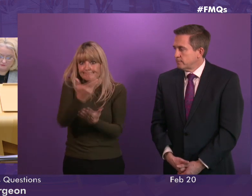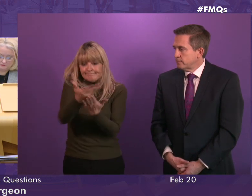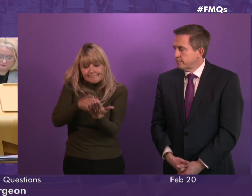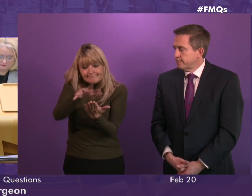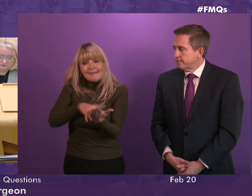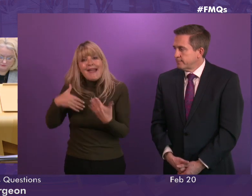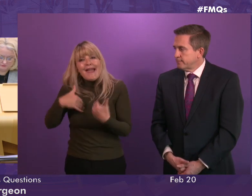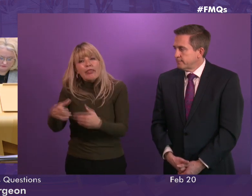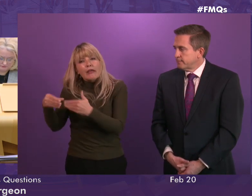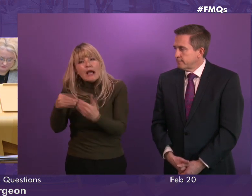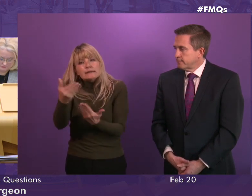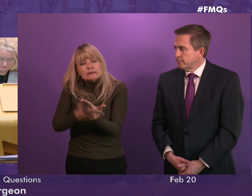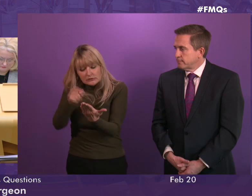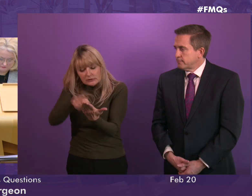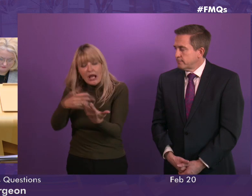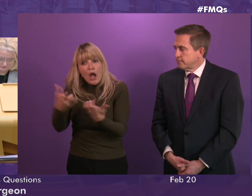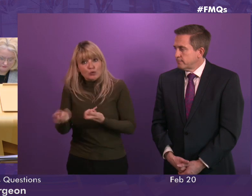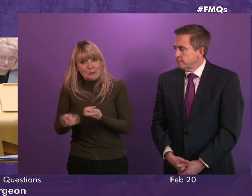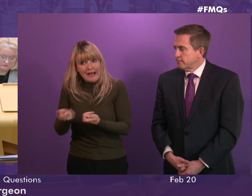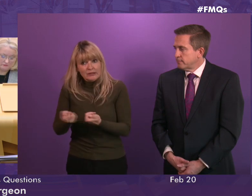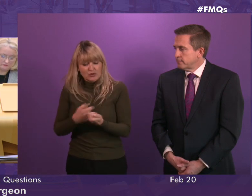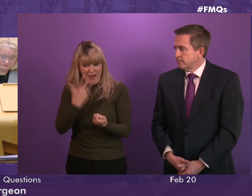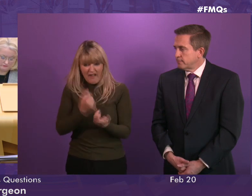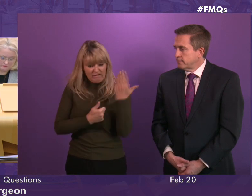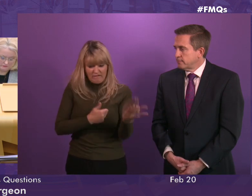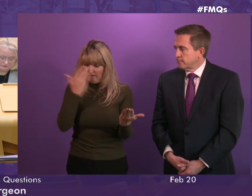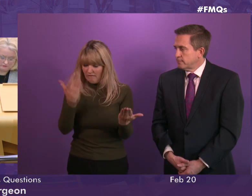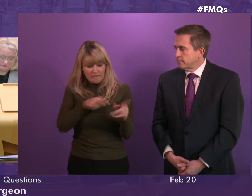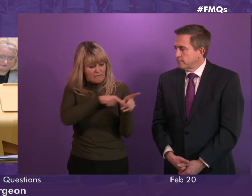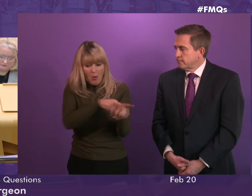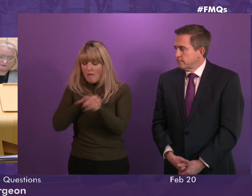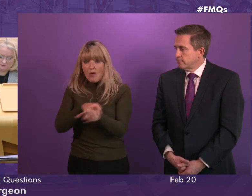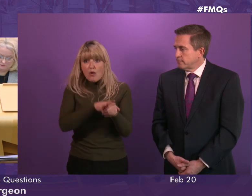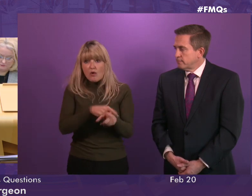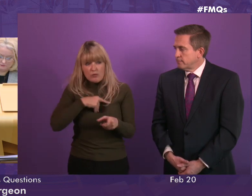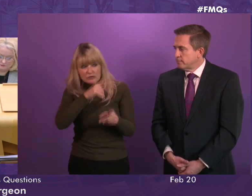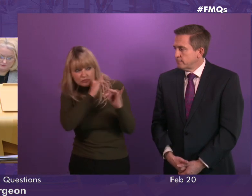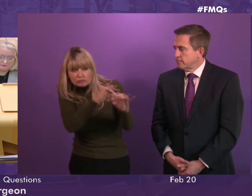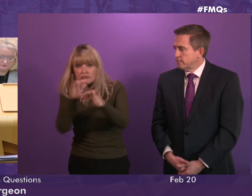looking very carefully at the resources that health boards have and need, and at how they